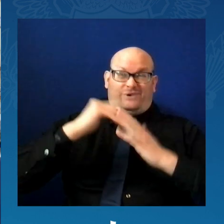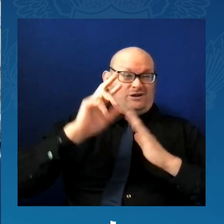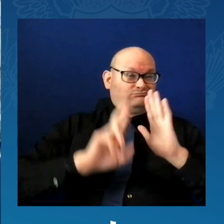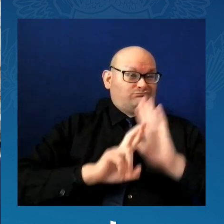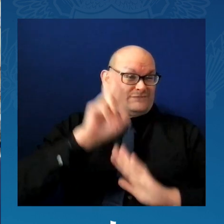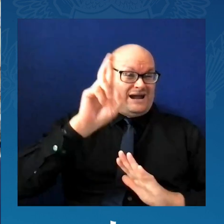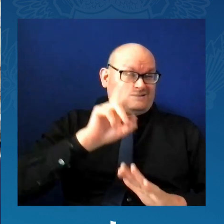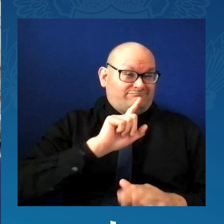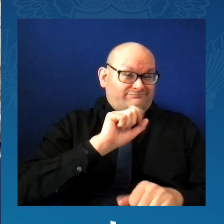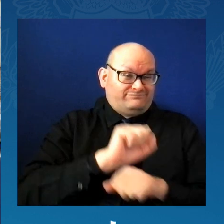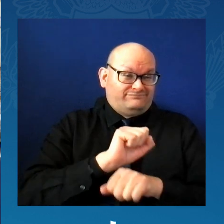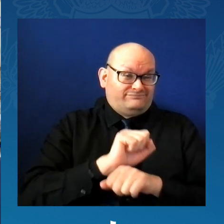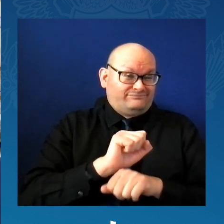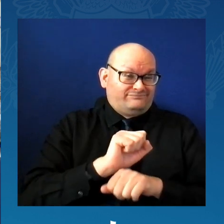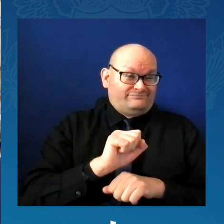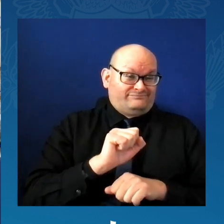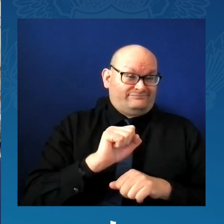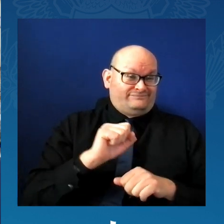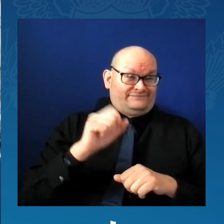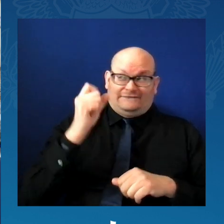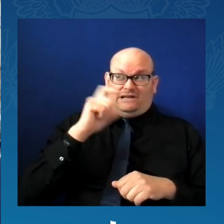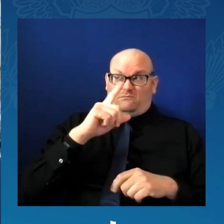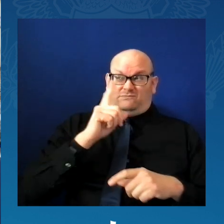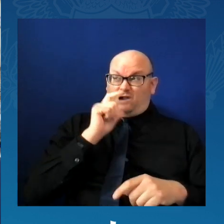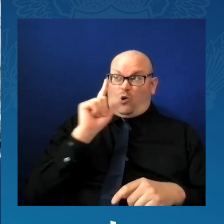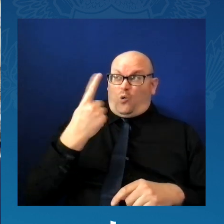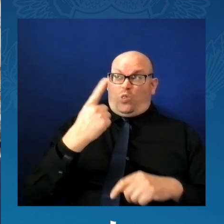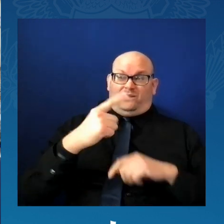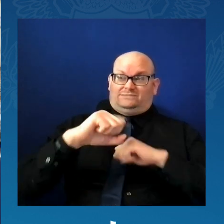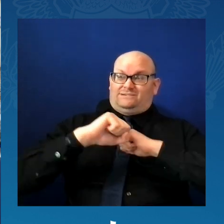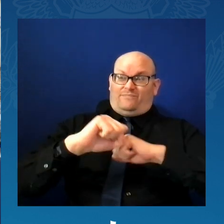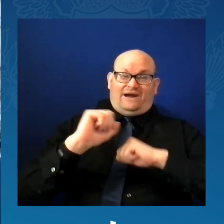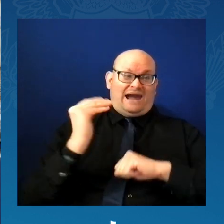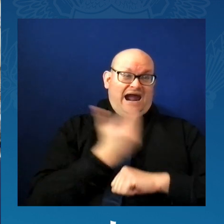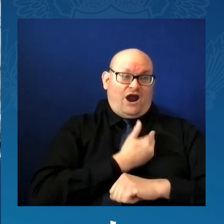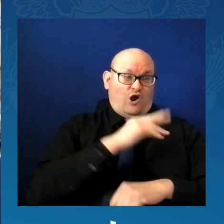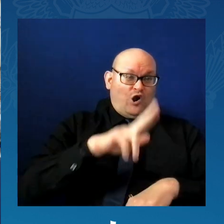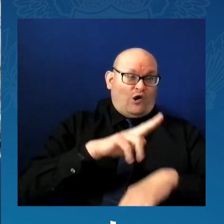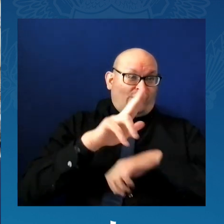For better understanding the activities of our adversaries, but also for providing critical services